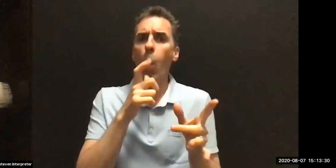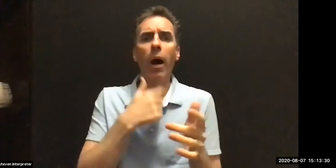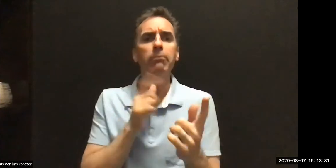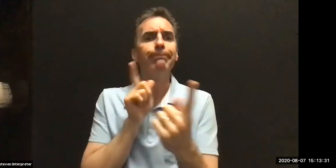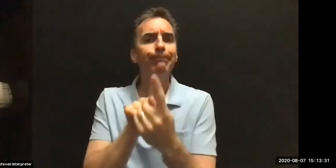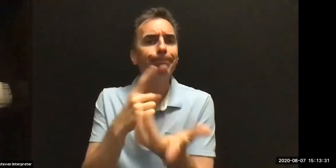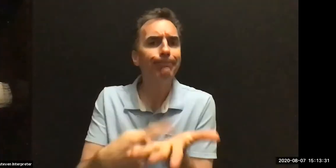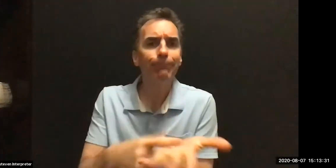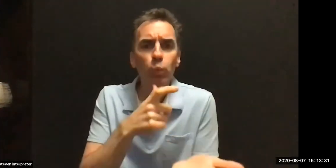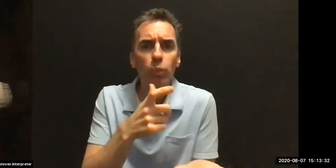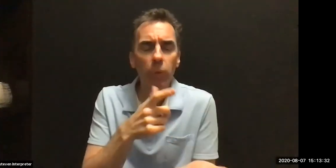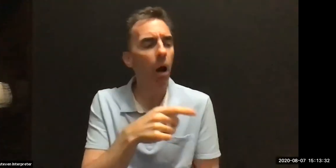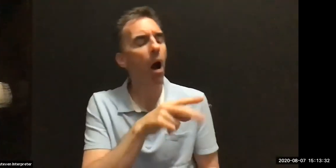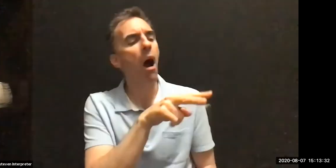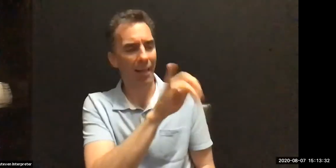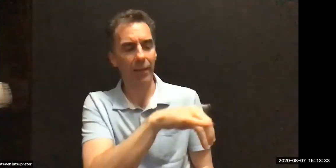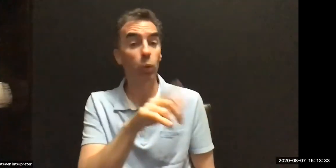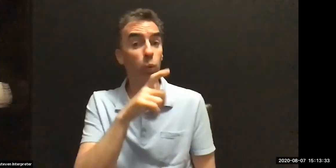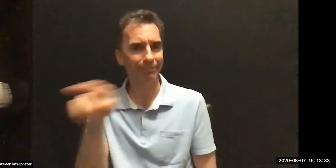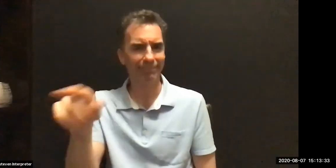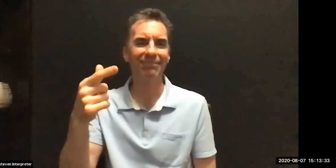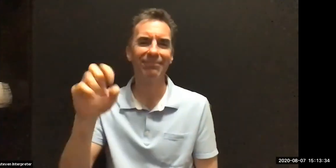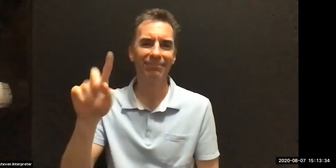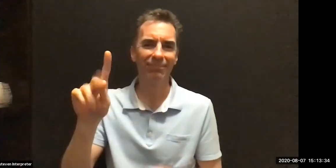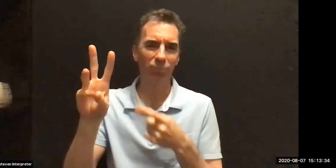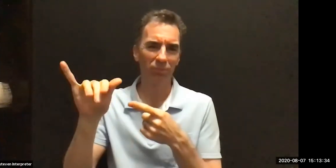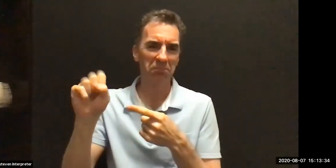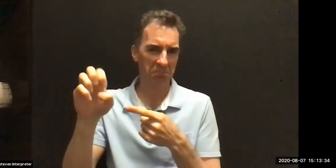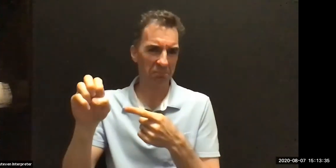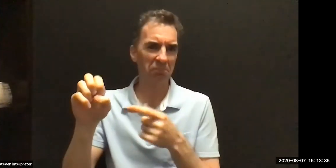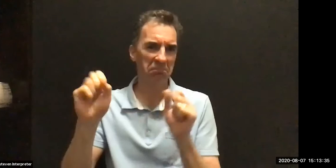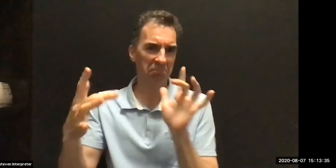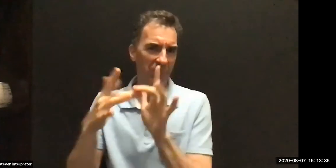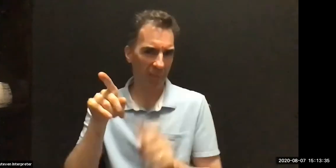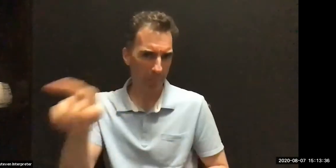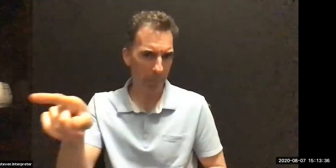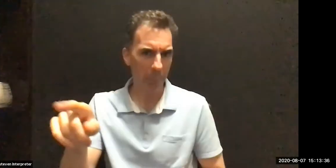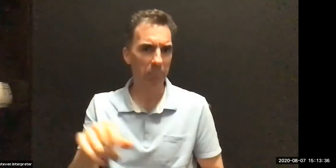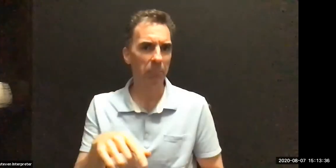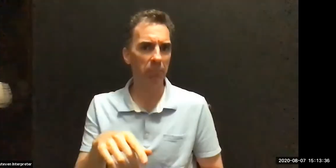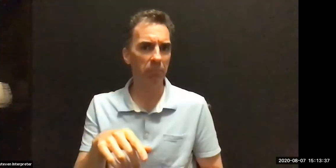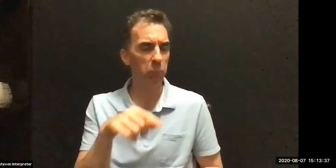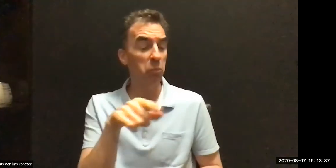Channelle Charest: So that would be geek wise again and just, you can even reference like that you came to this, you know,